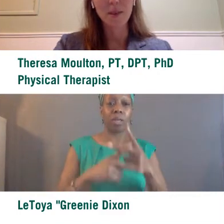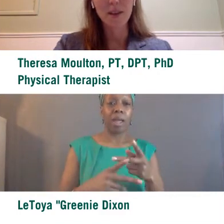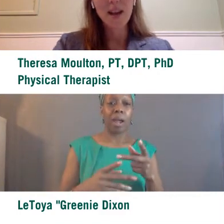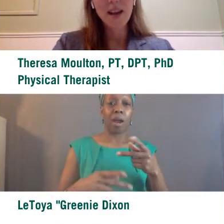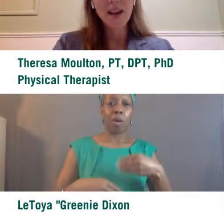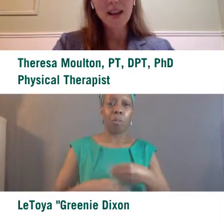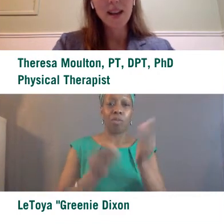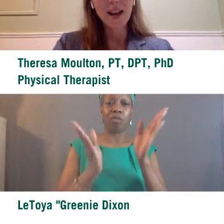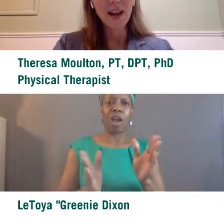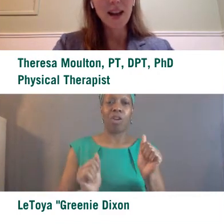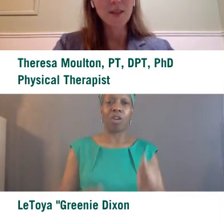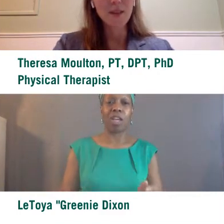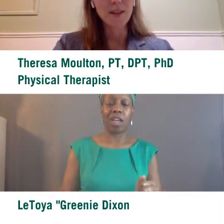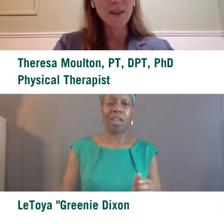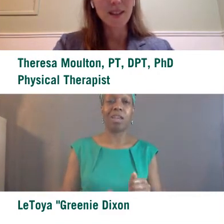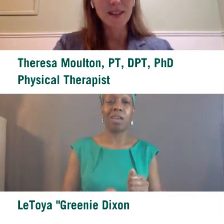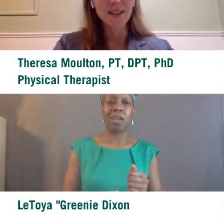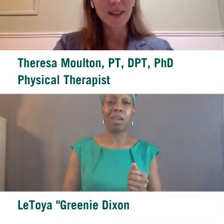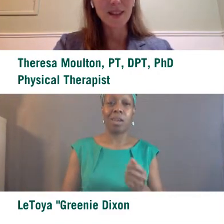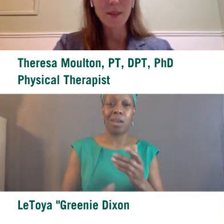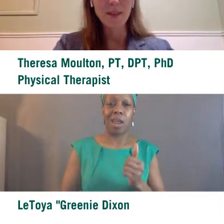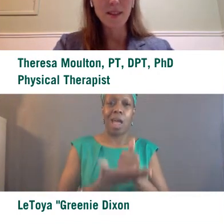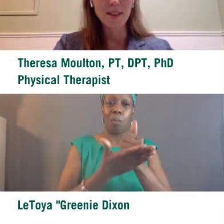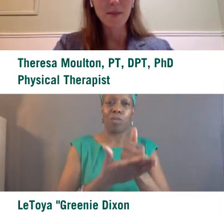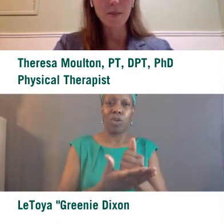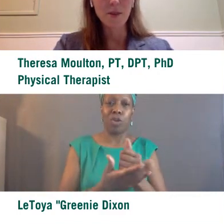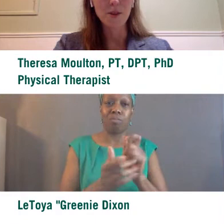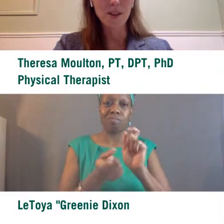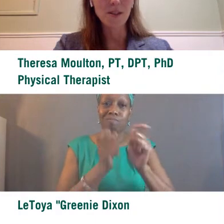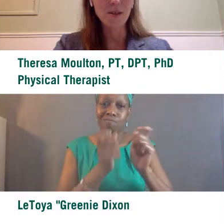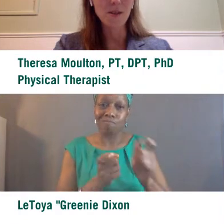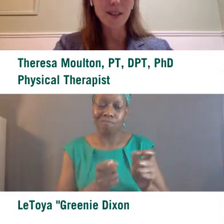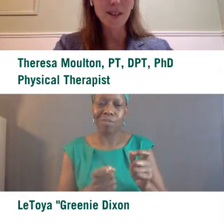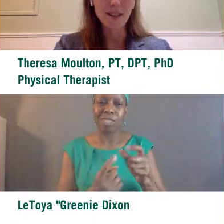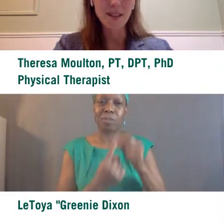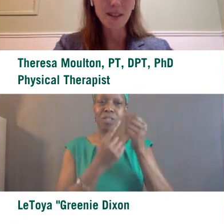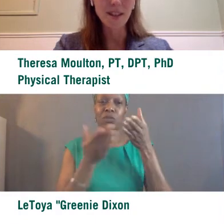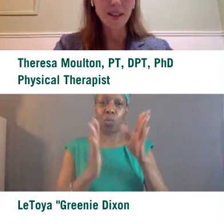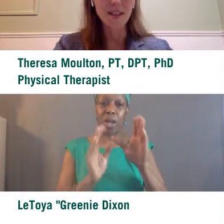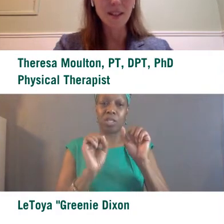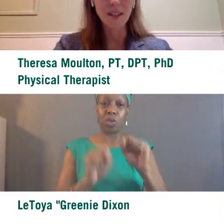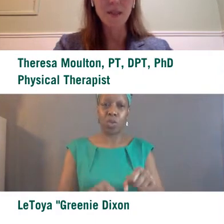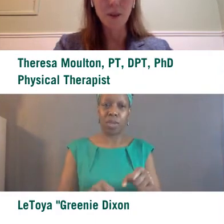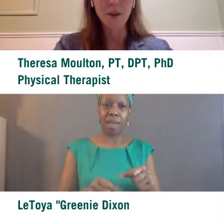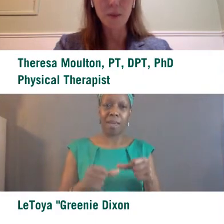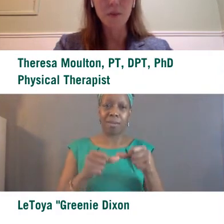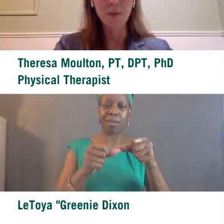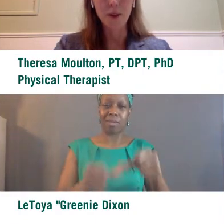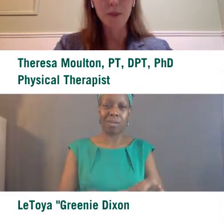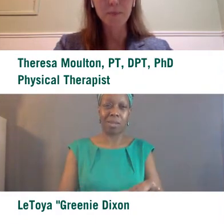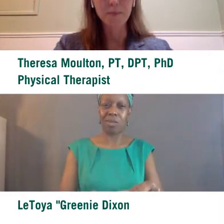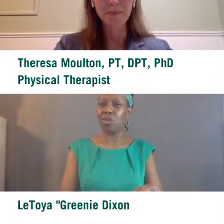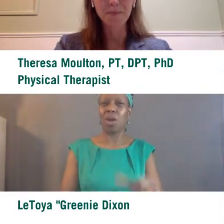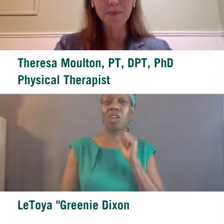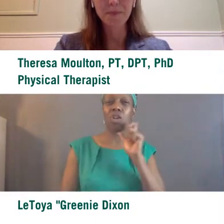But it has really been nice to see how many things have emerged that you don't necessarily need to leave your for.